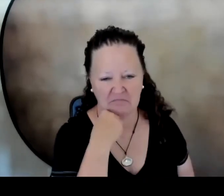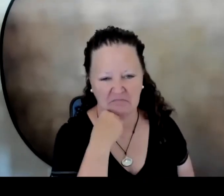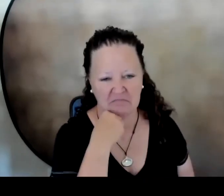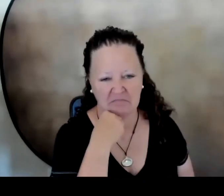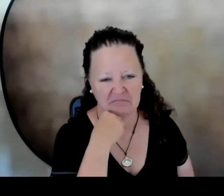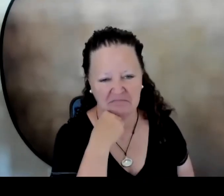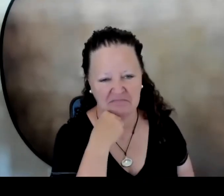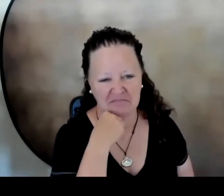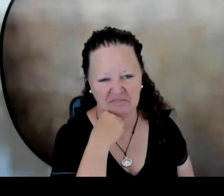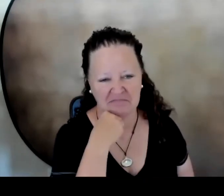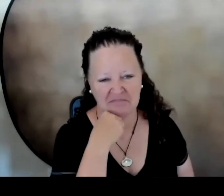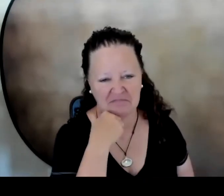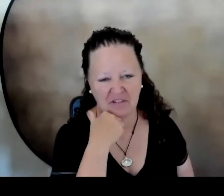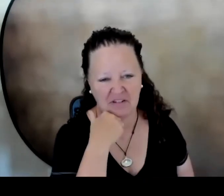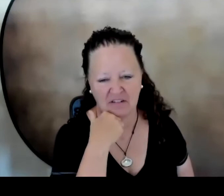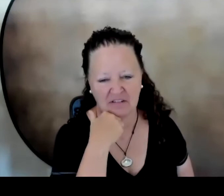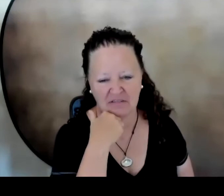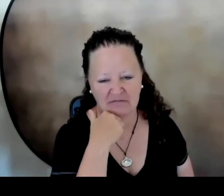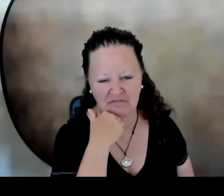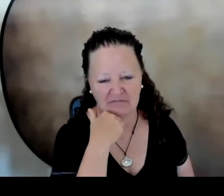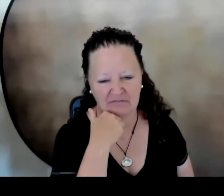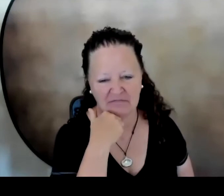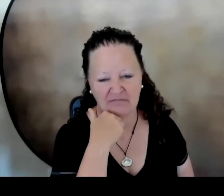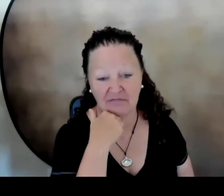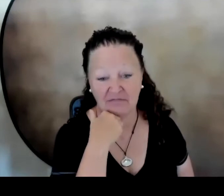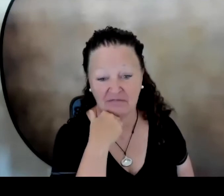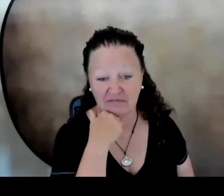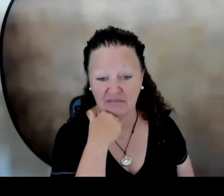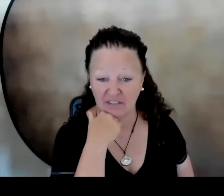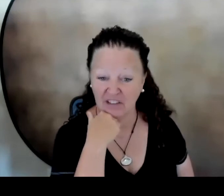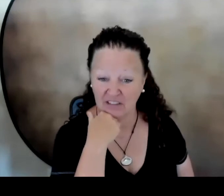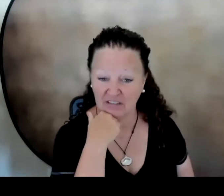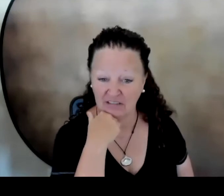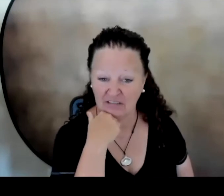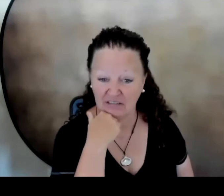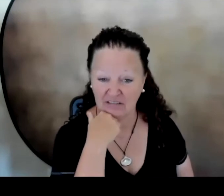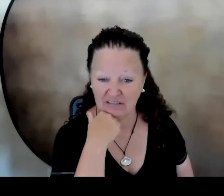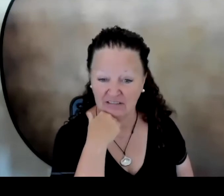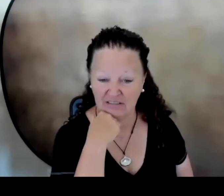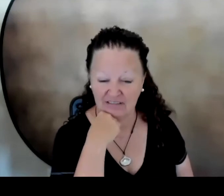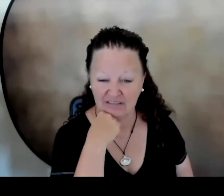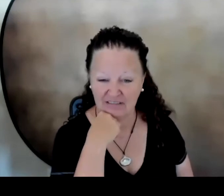Yeah, it's hard to, it's hard to taste because the texture is all,